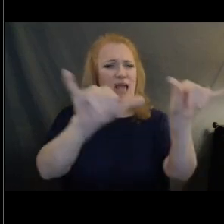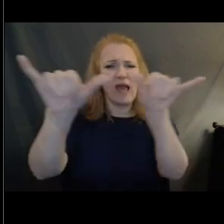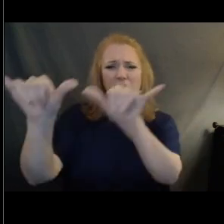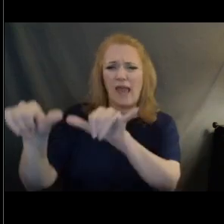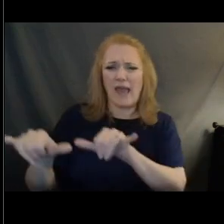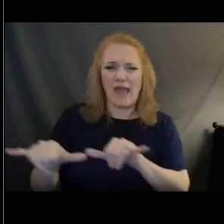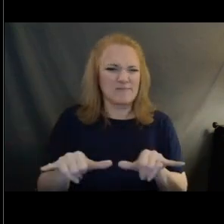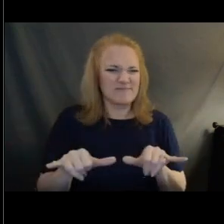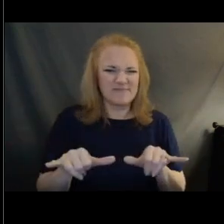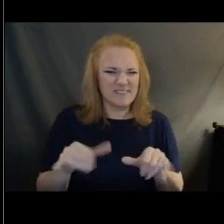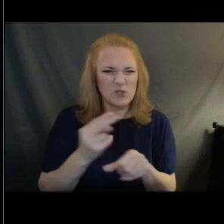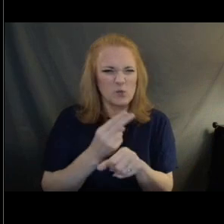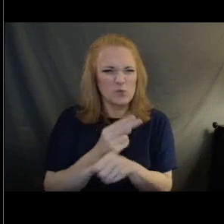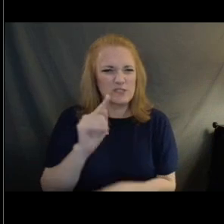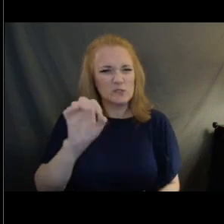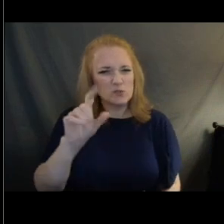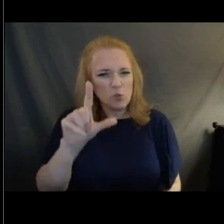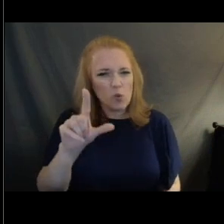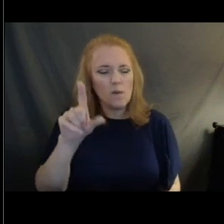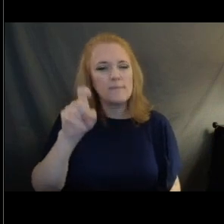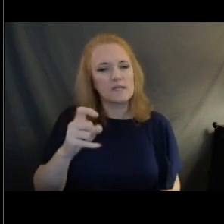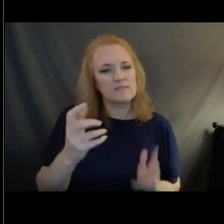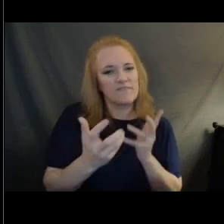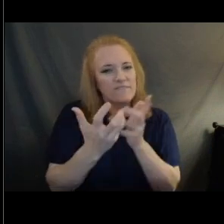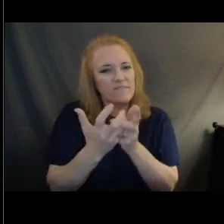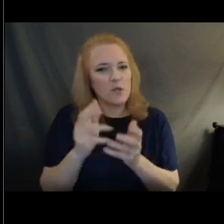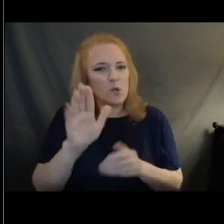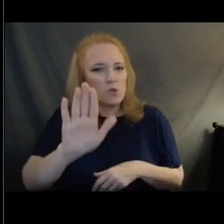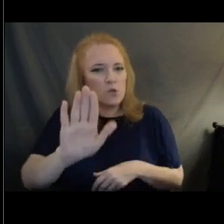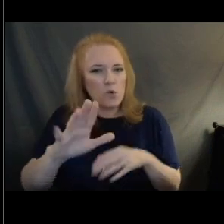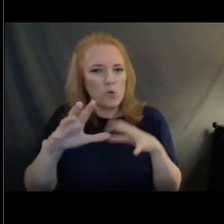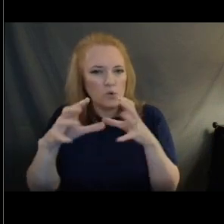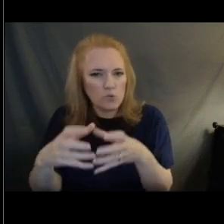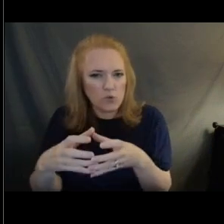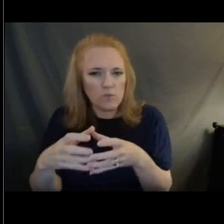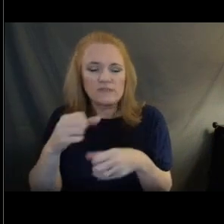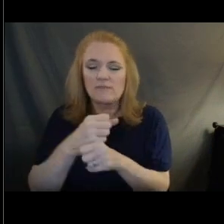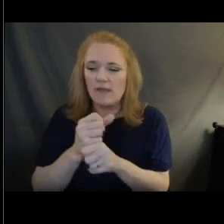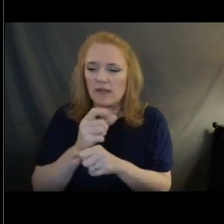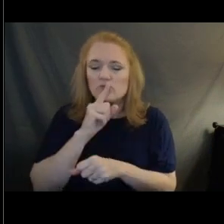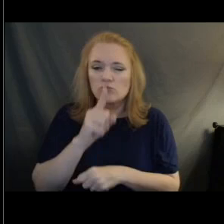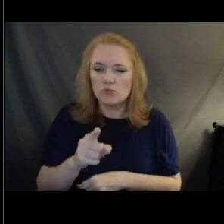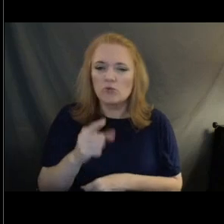of each of these tools must be for the appropriate audience to ensure effective heat tool utilization